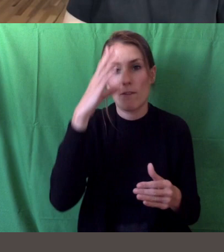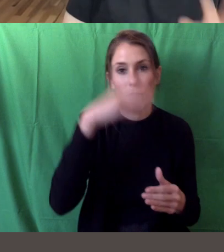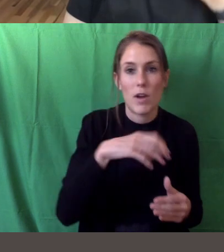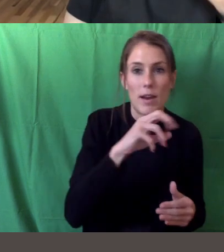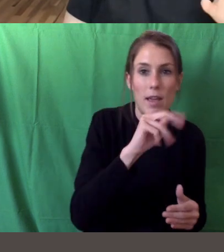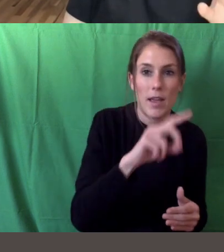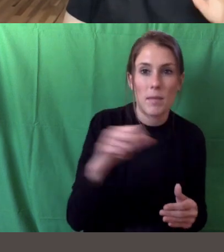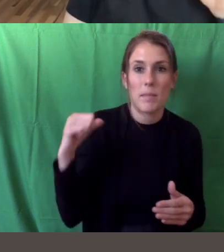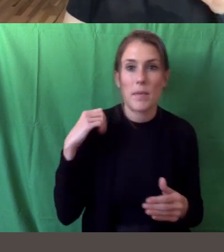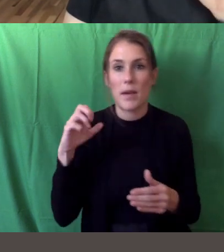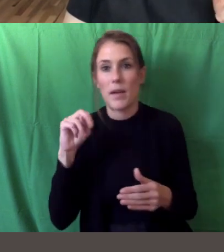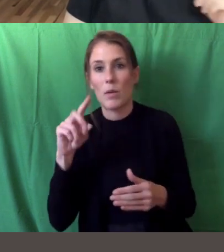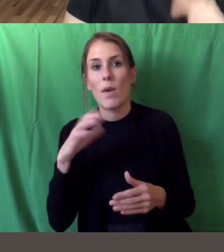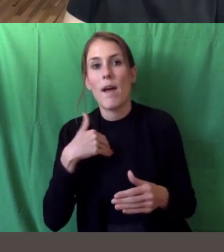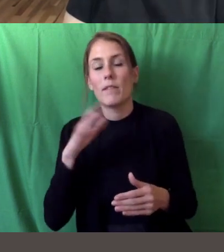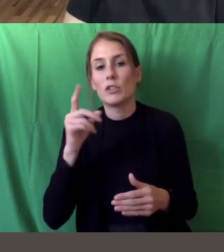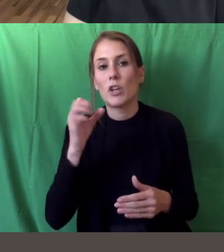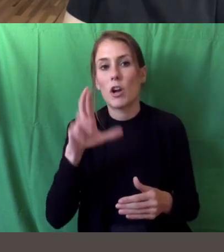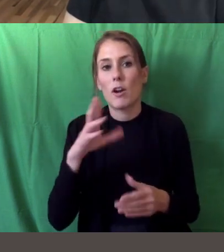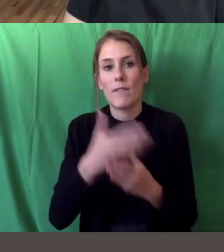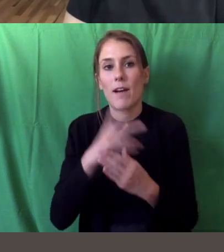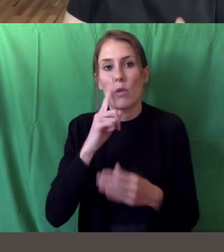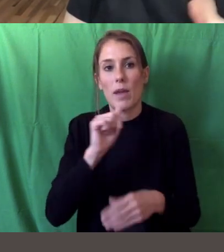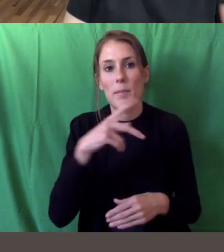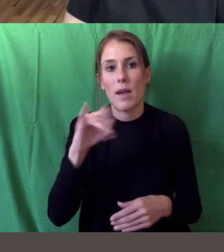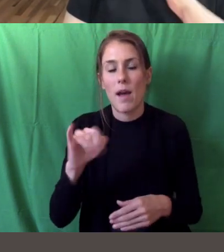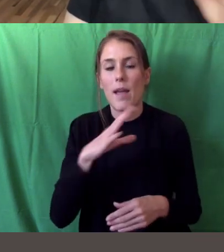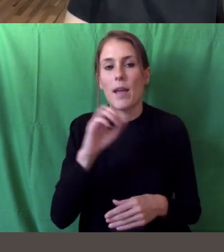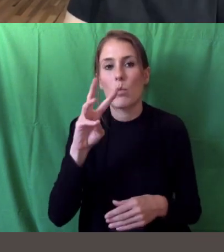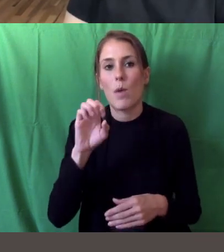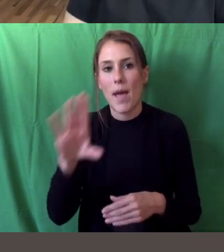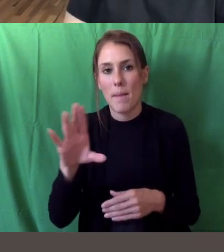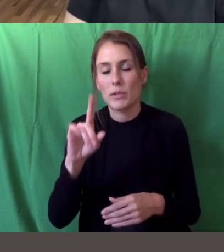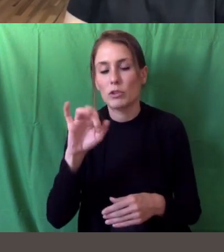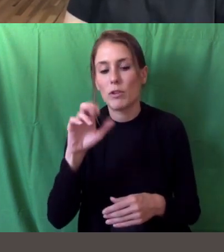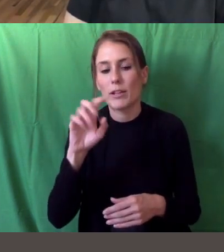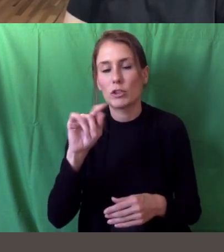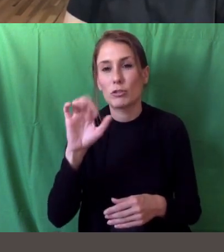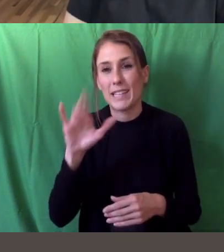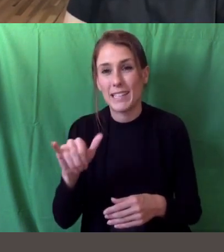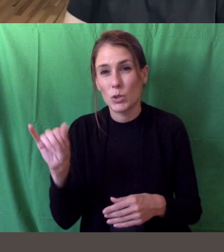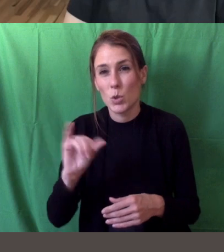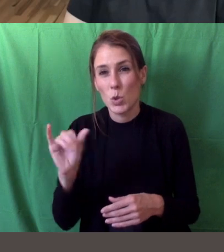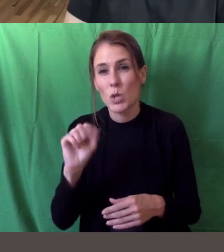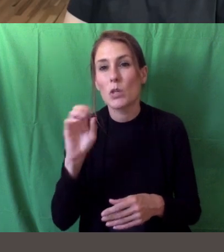And we have Dockerfiles in our API and web directories. So we are going to use that to build the images.